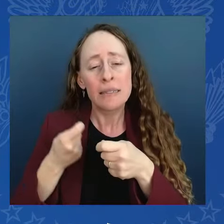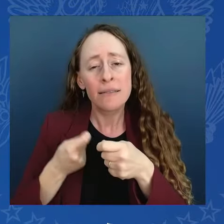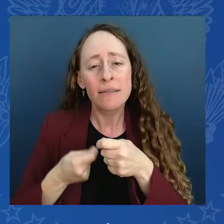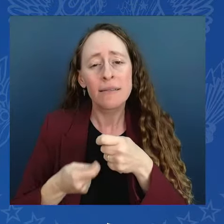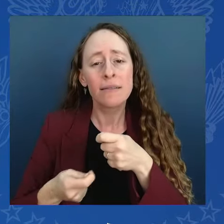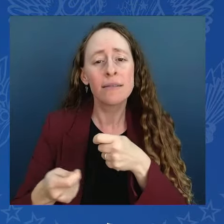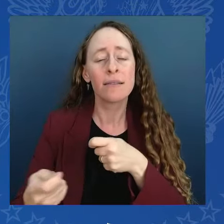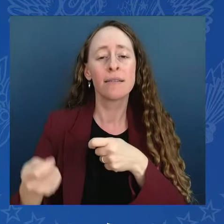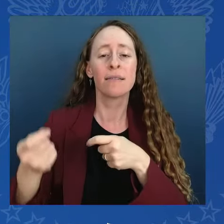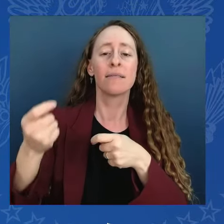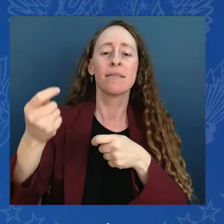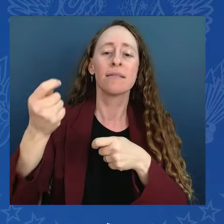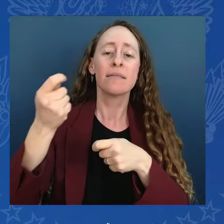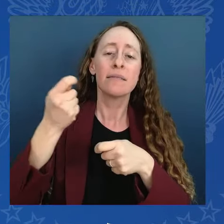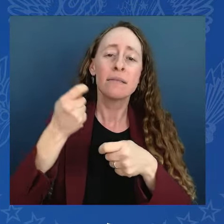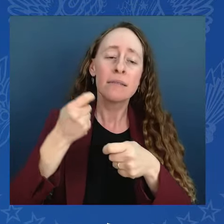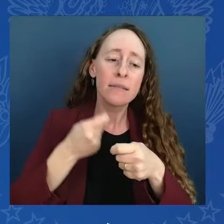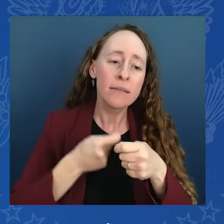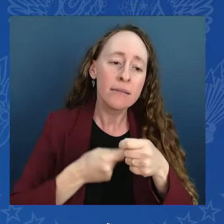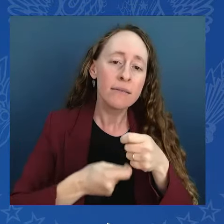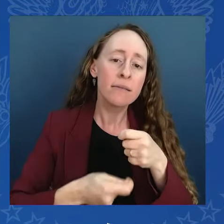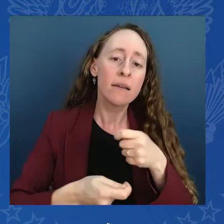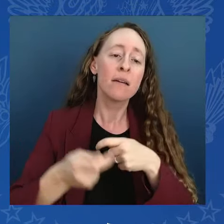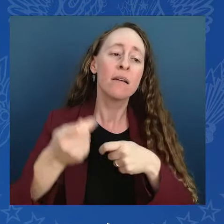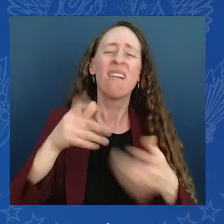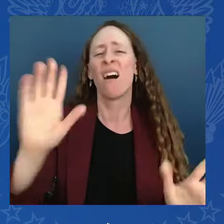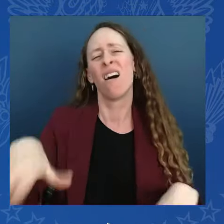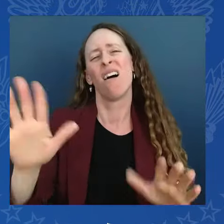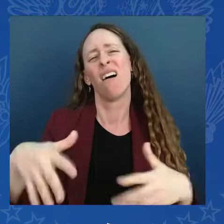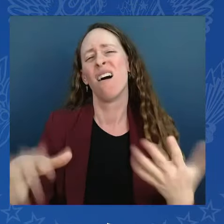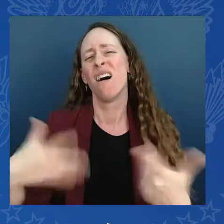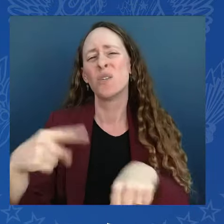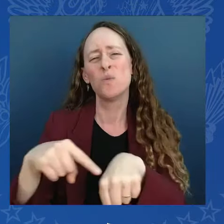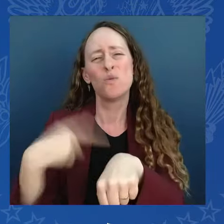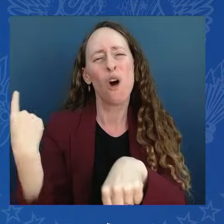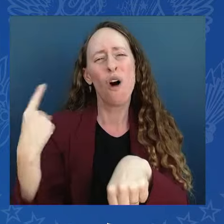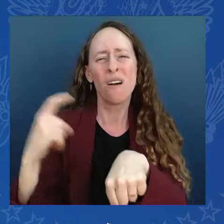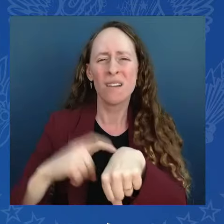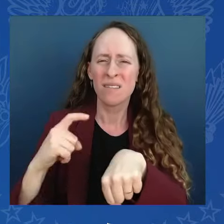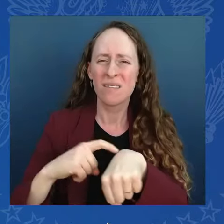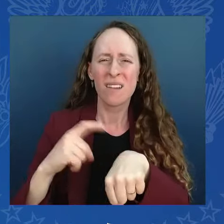It's taken too long. It hasn't been given a high enough priority until now.